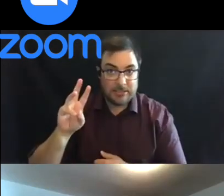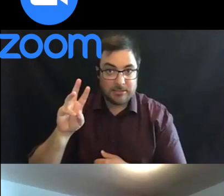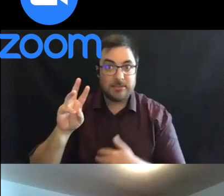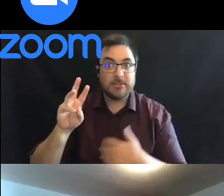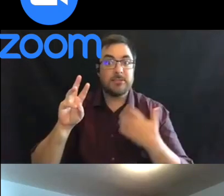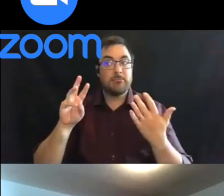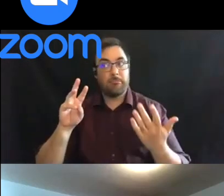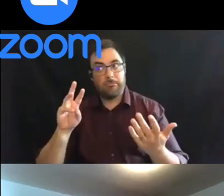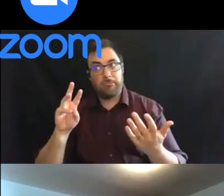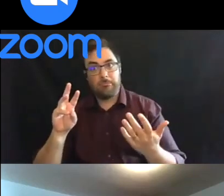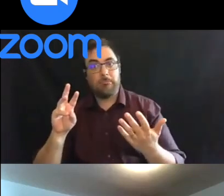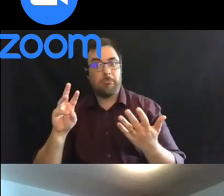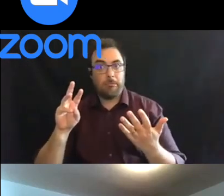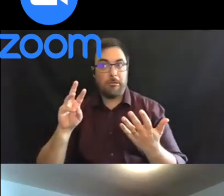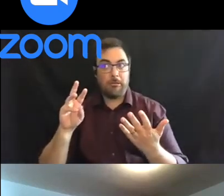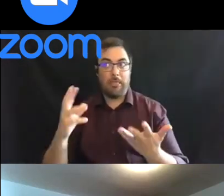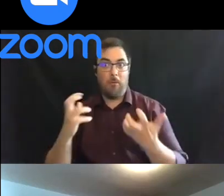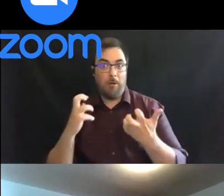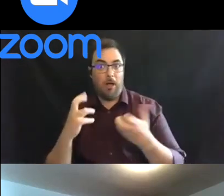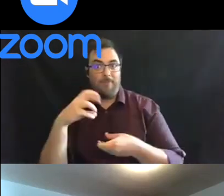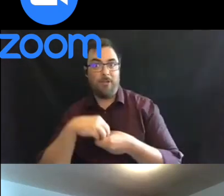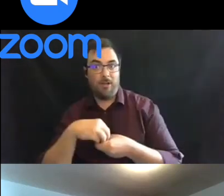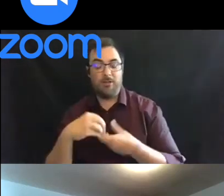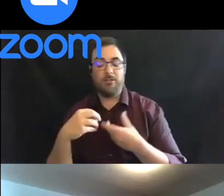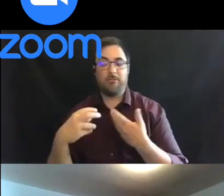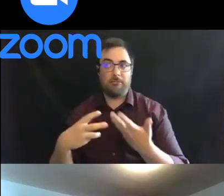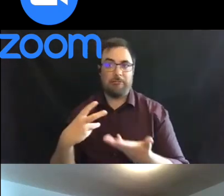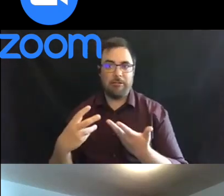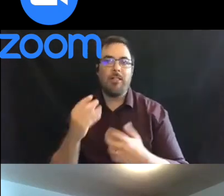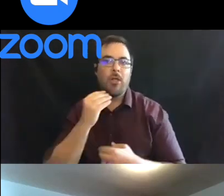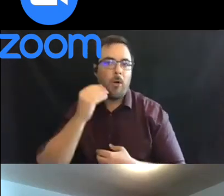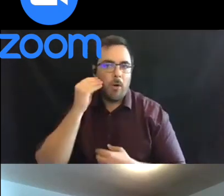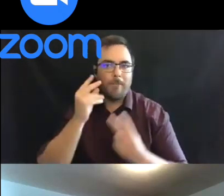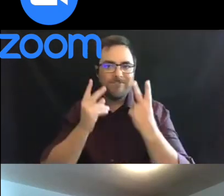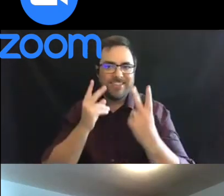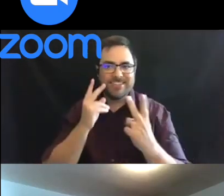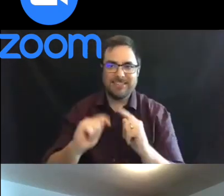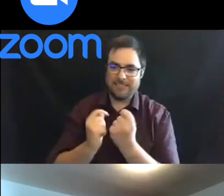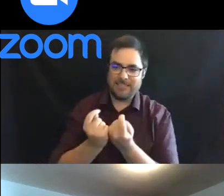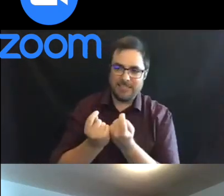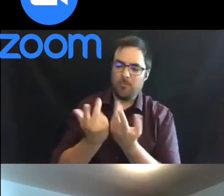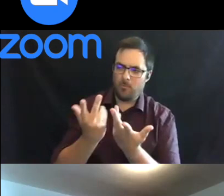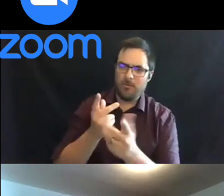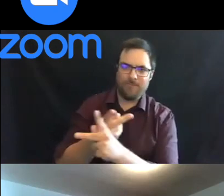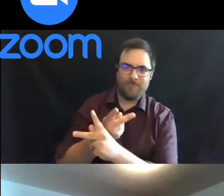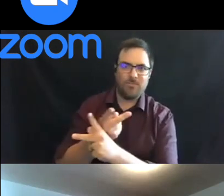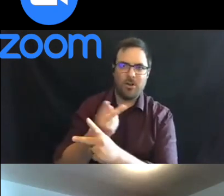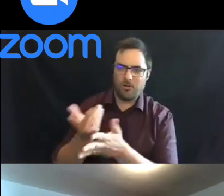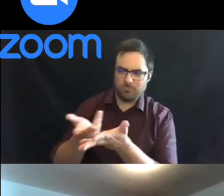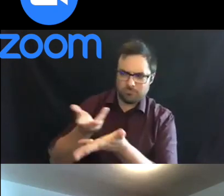to participate in that, then the home visiting team will figure out which ones they think are the best